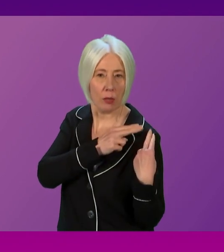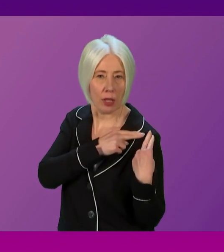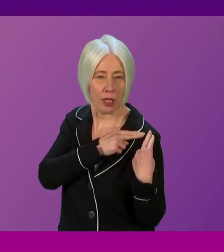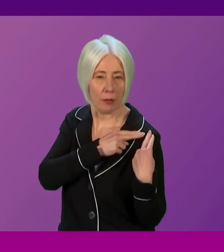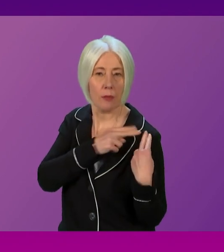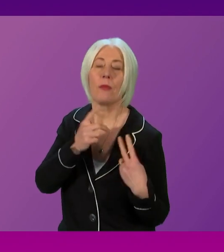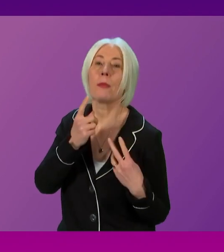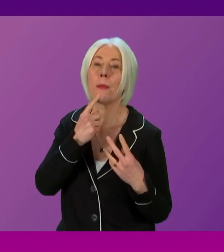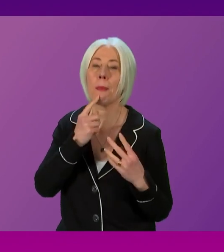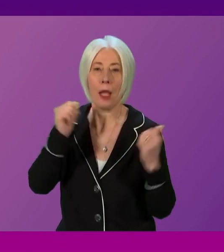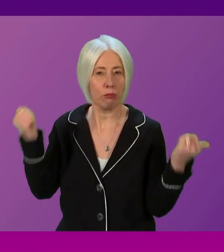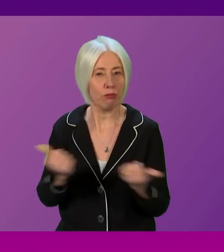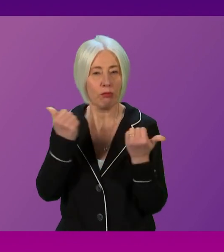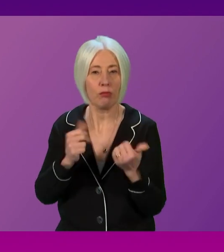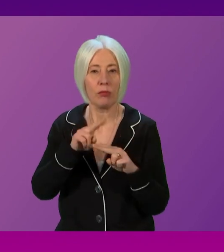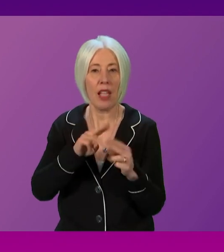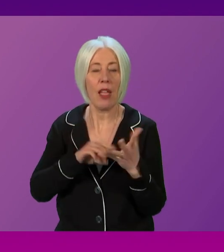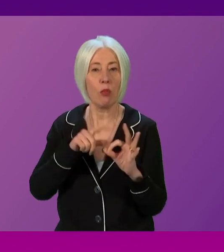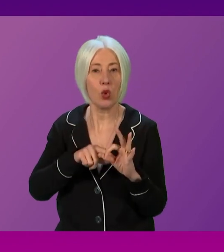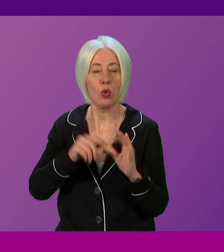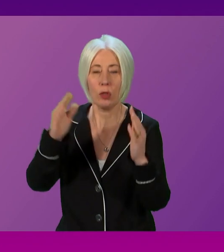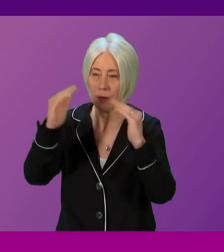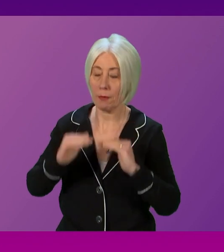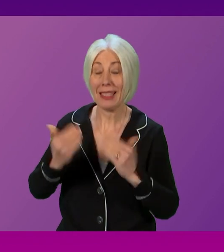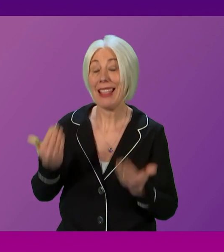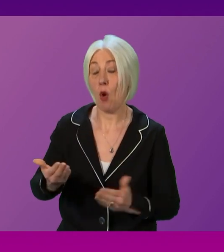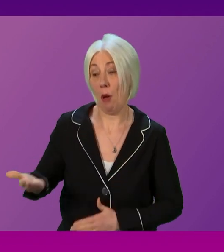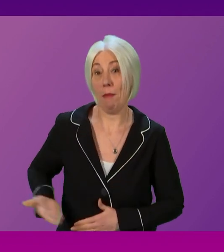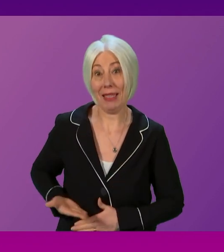That concludes First Minister’s questions. The next item of business is a members’ business